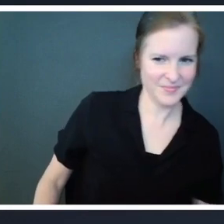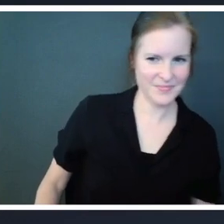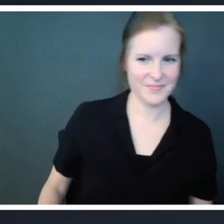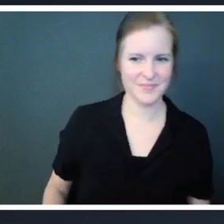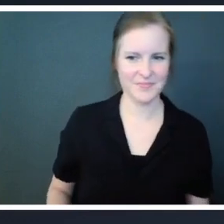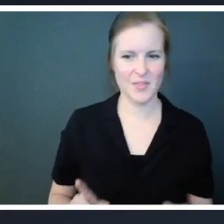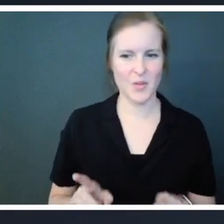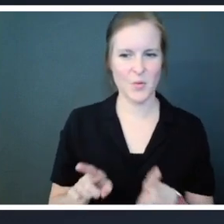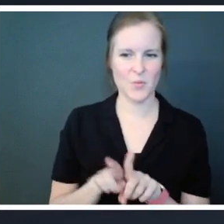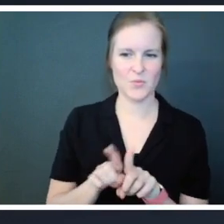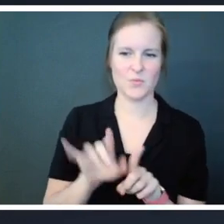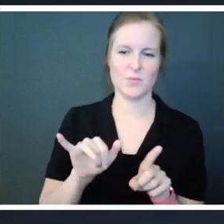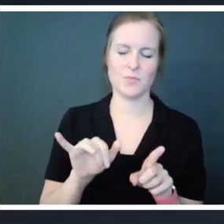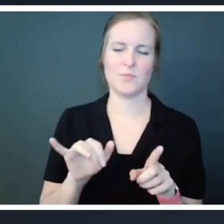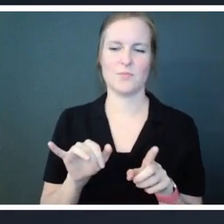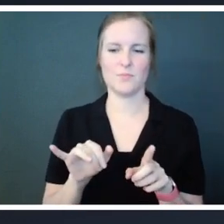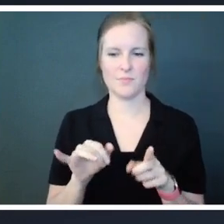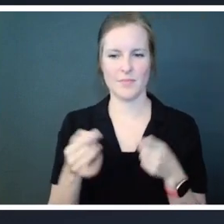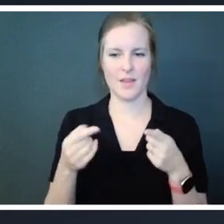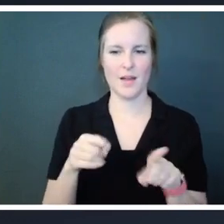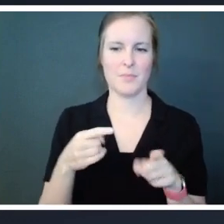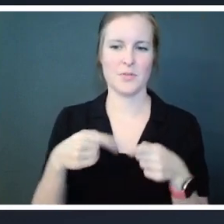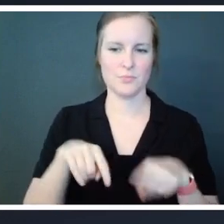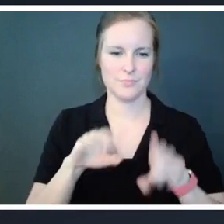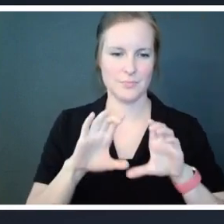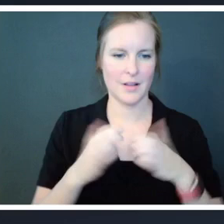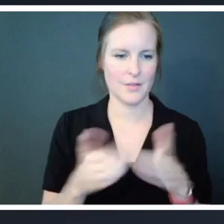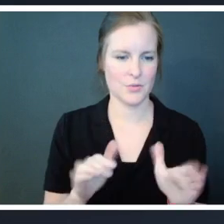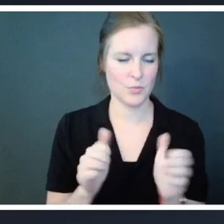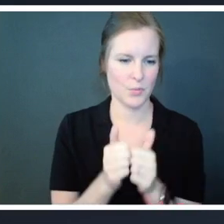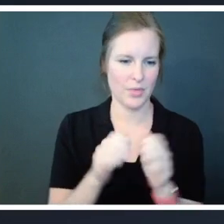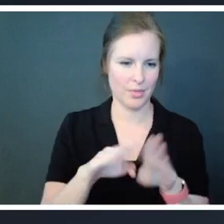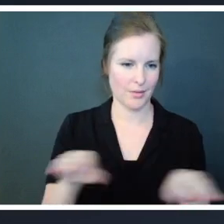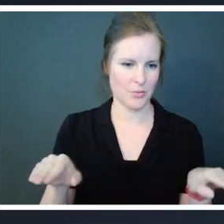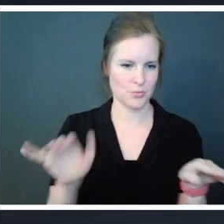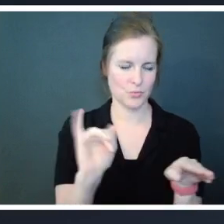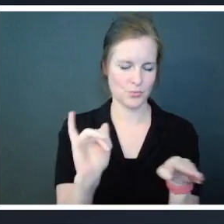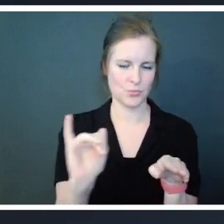right, with young people. These stamps can be used to support learning about different